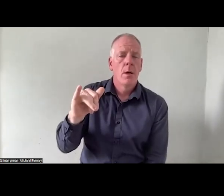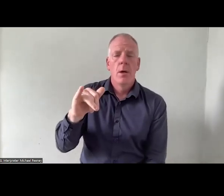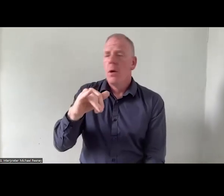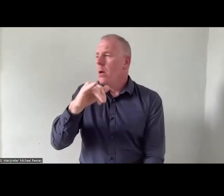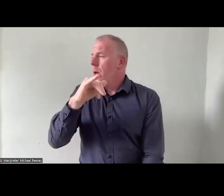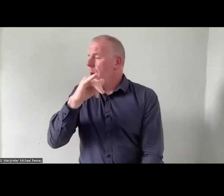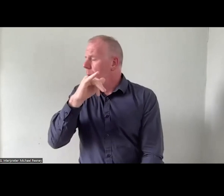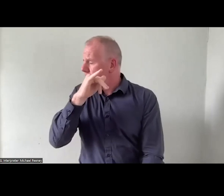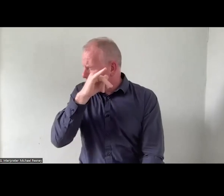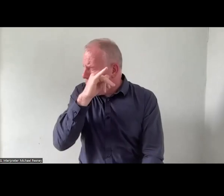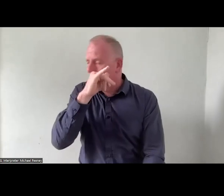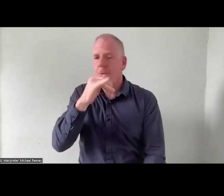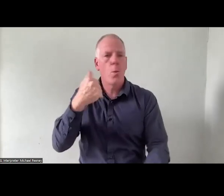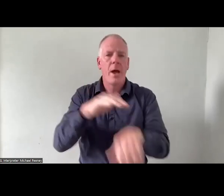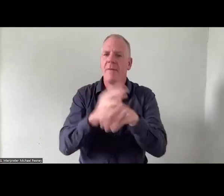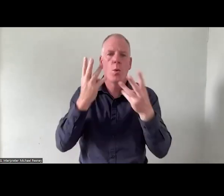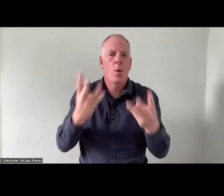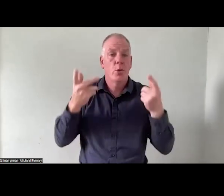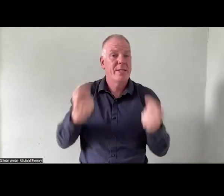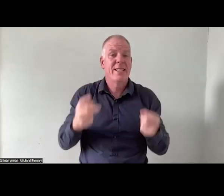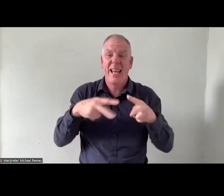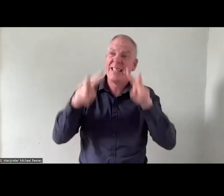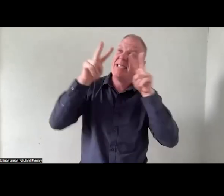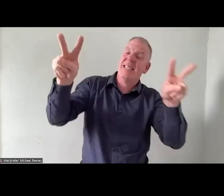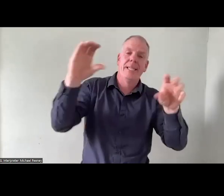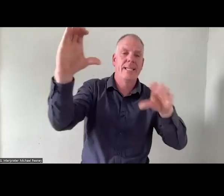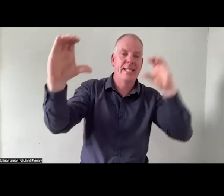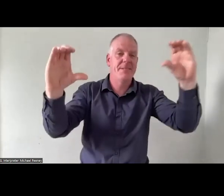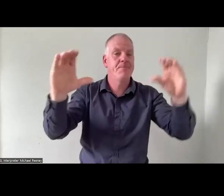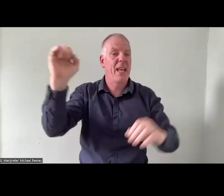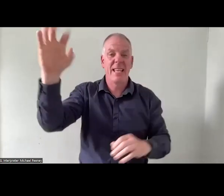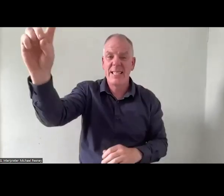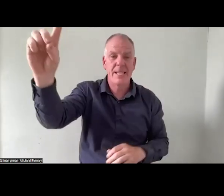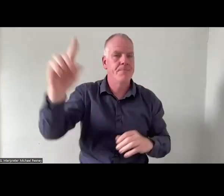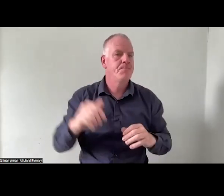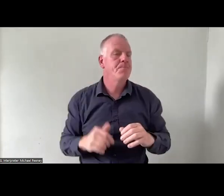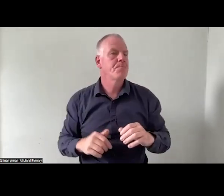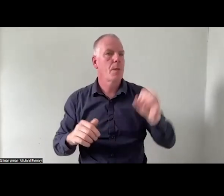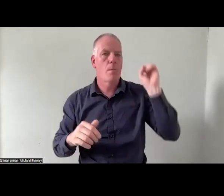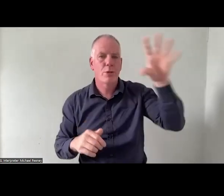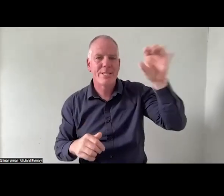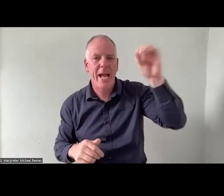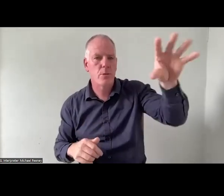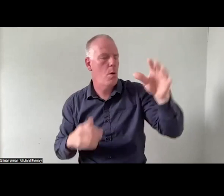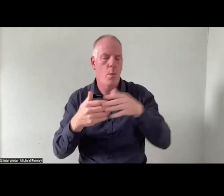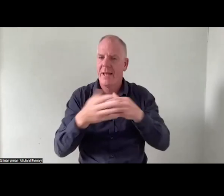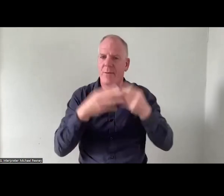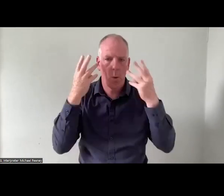and gain access to captioning, be that on LED display, be that on projector, however that's delivered.